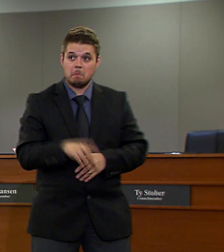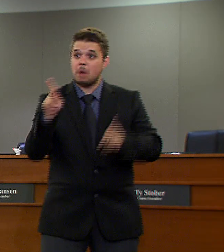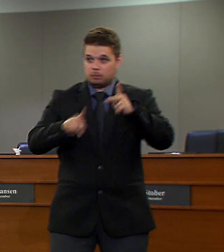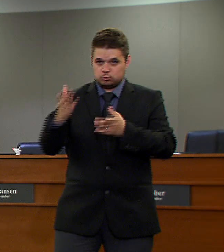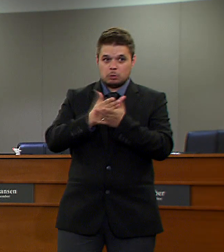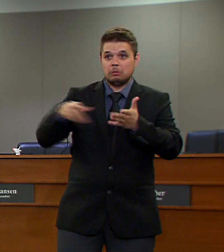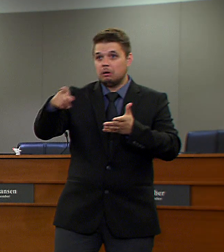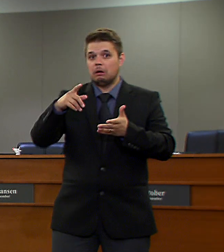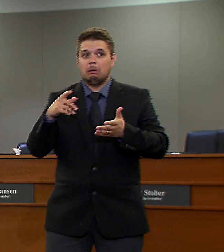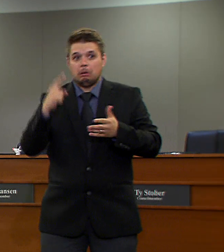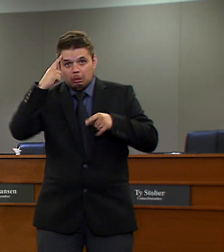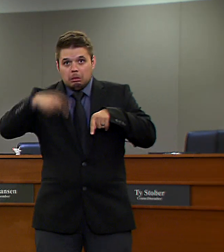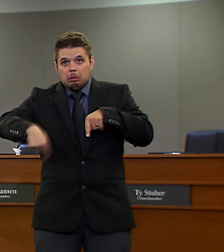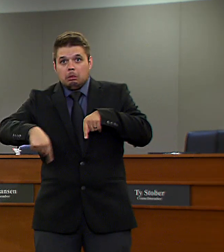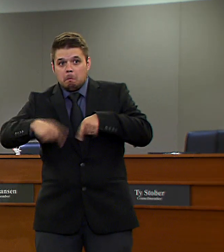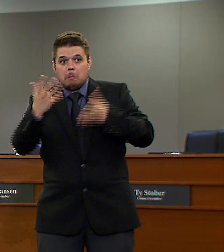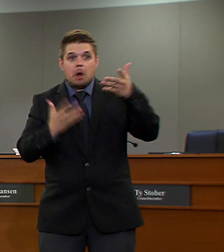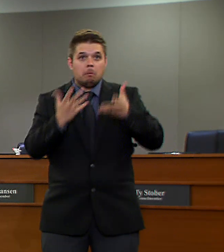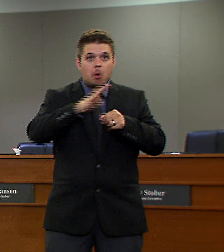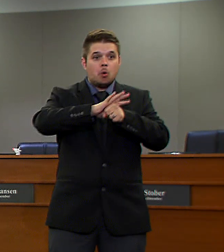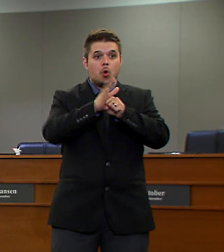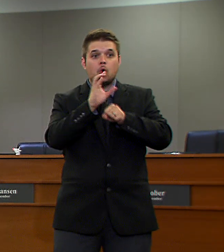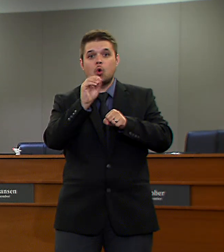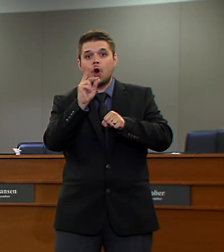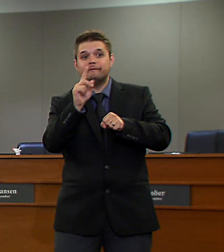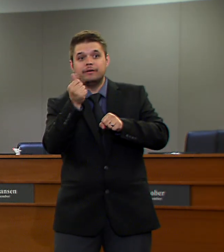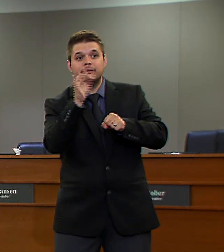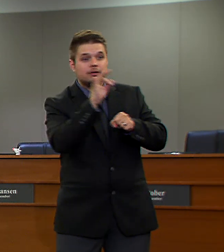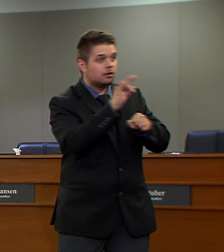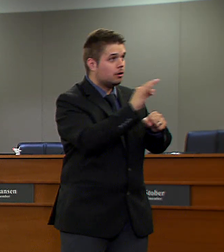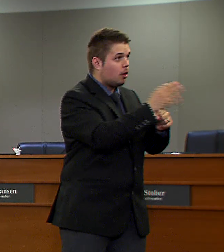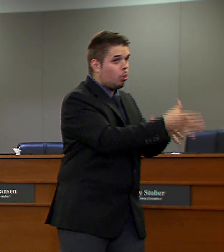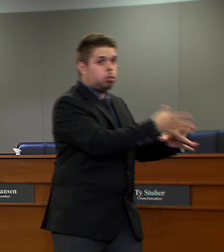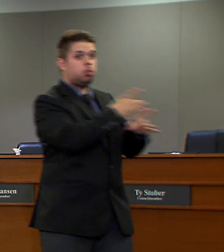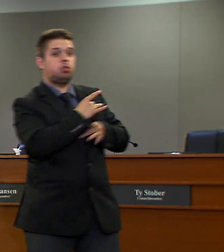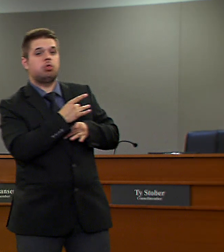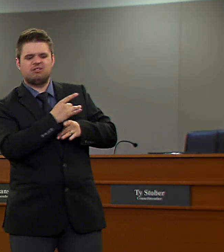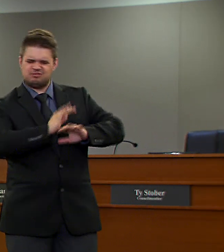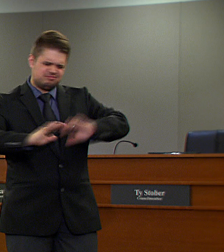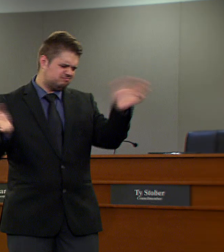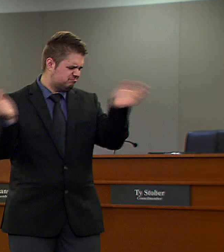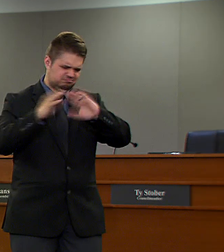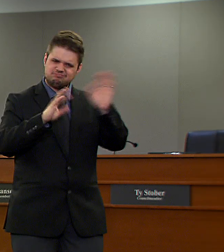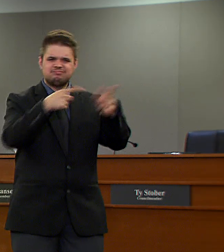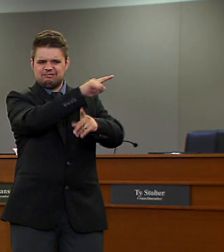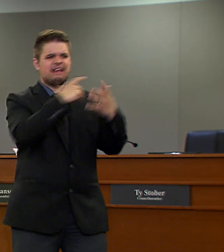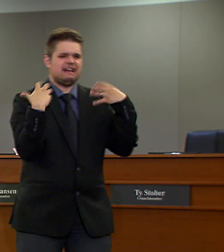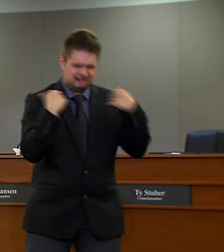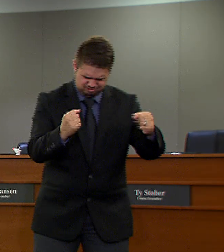overwhelming the emergency response system. But please know, that our fire